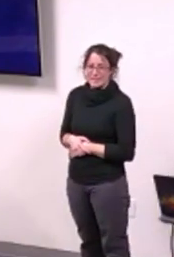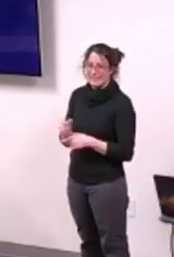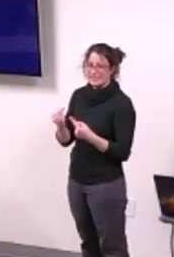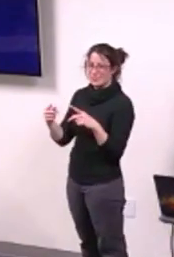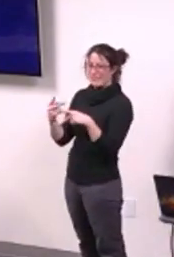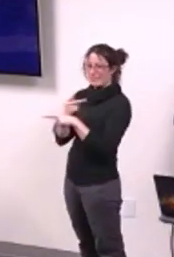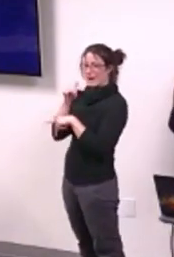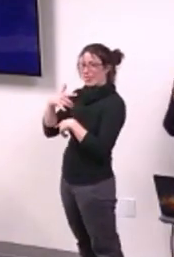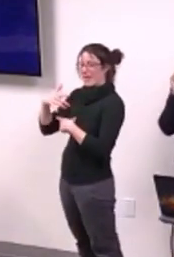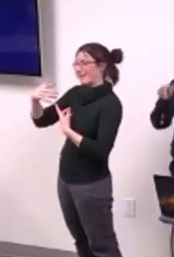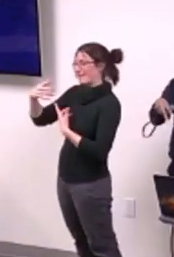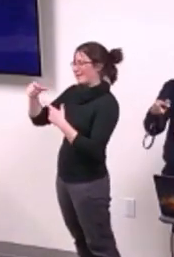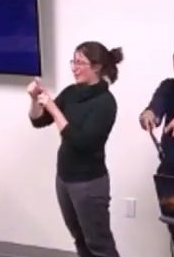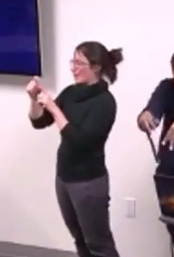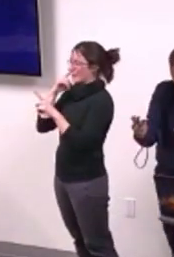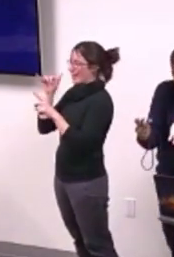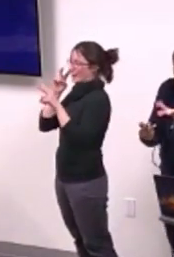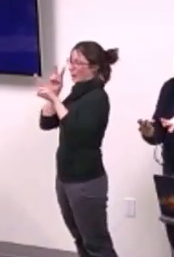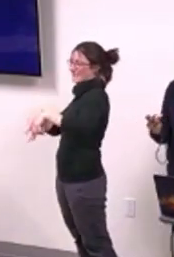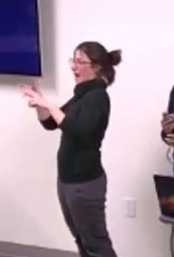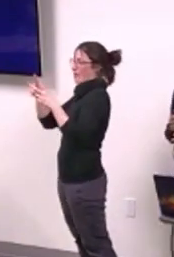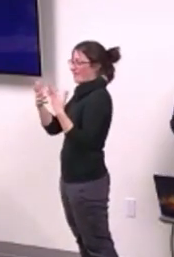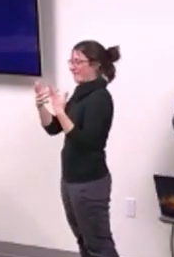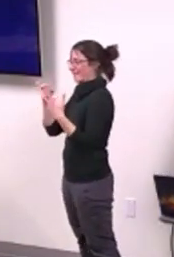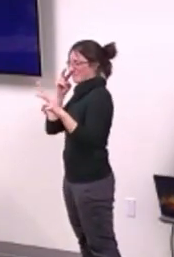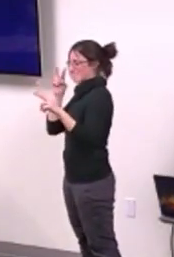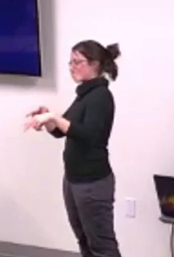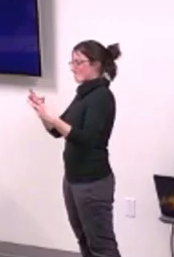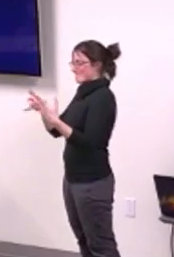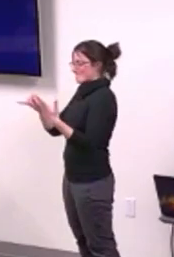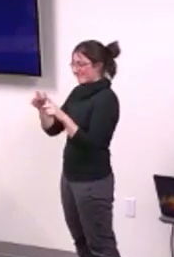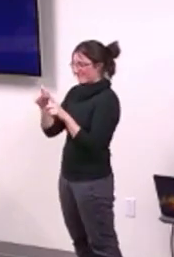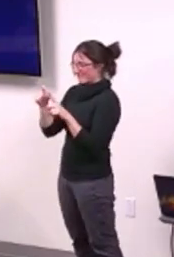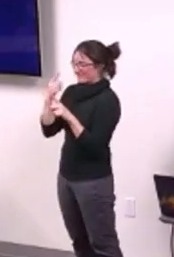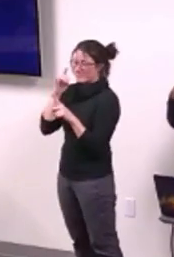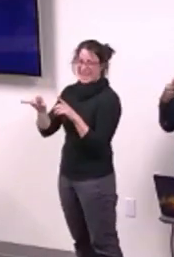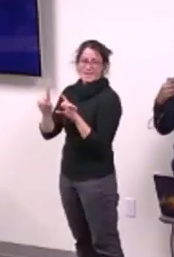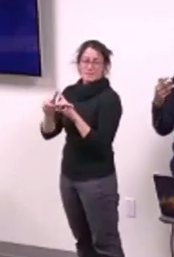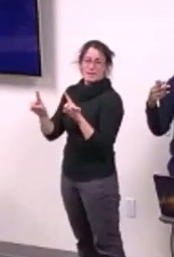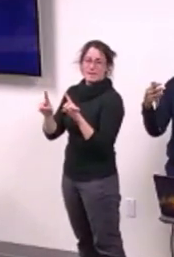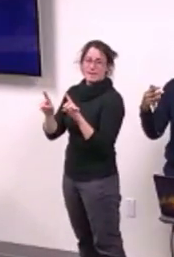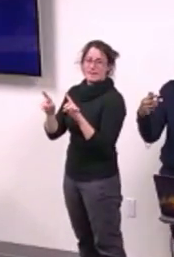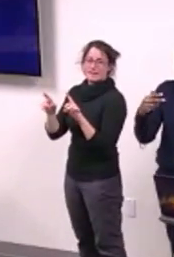A lot of-- . Condescending views.